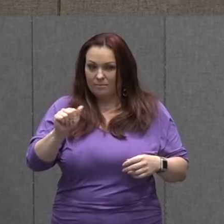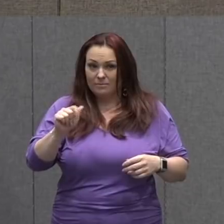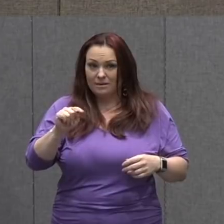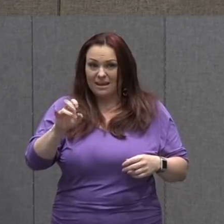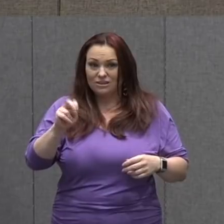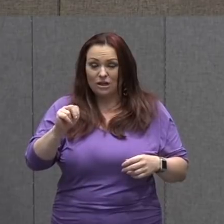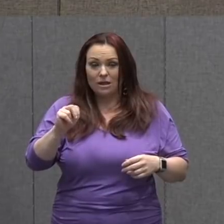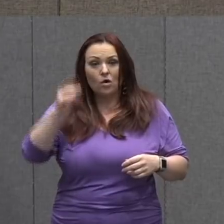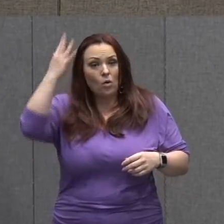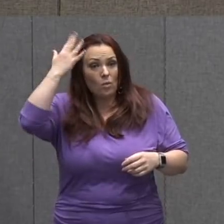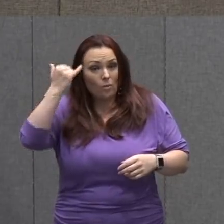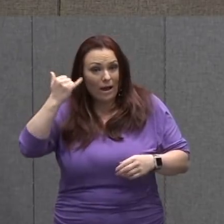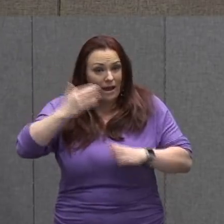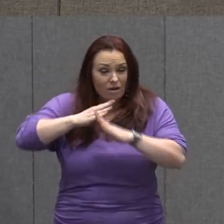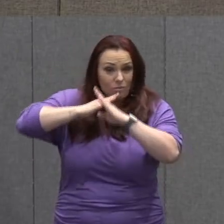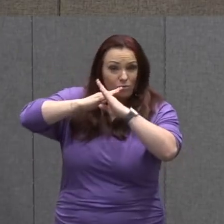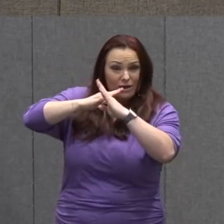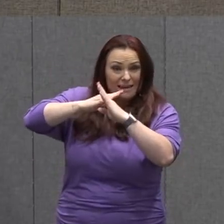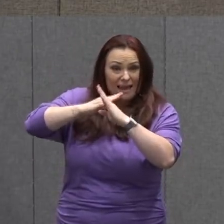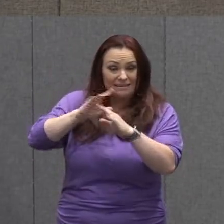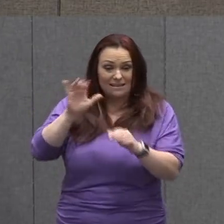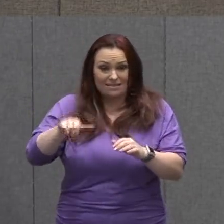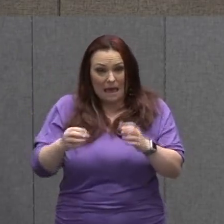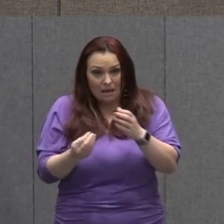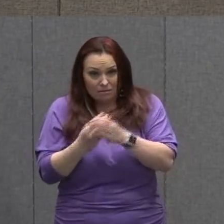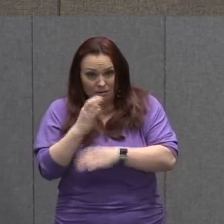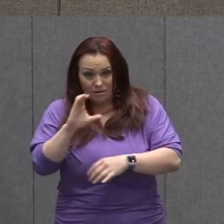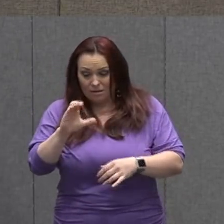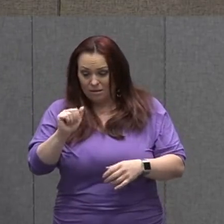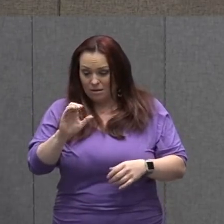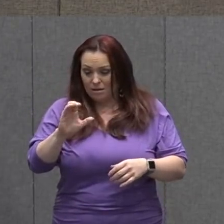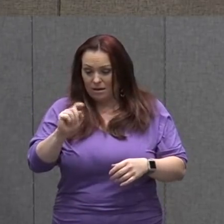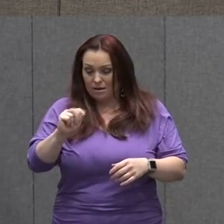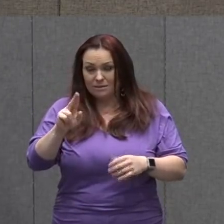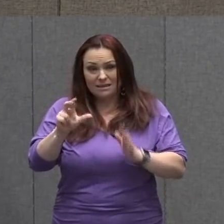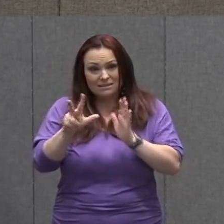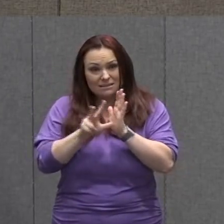from being eaten by other desert animals. Hmm.